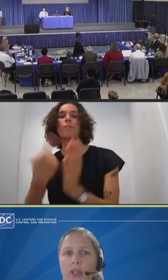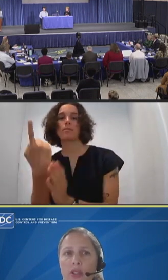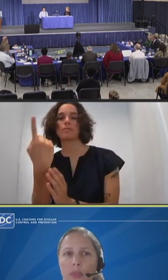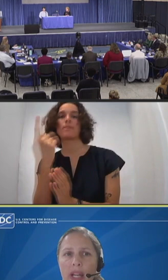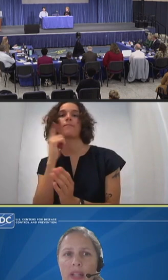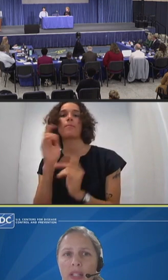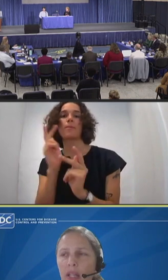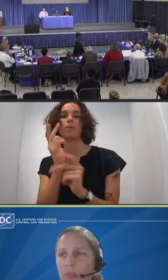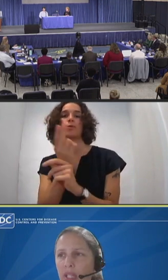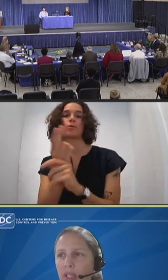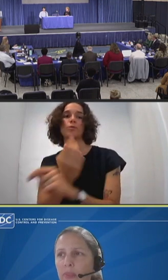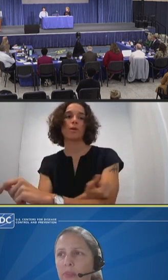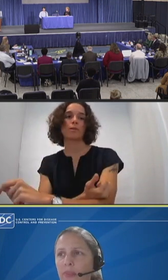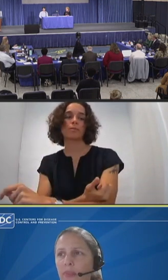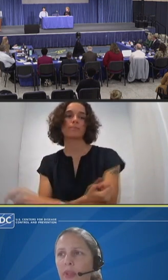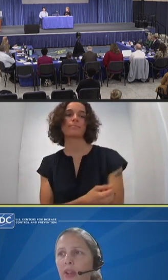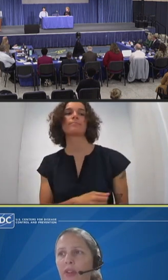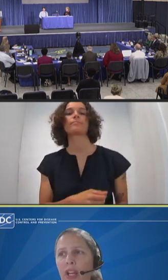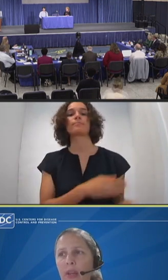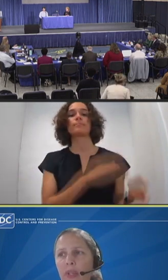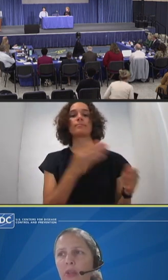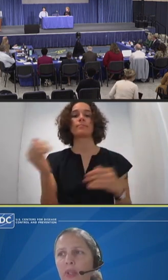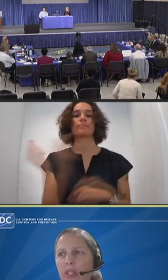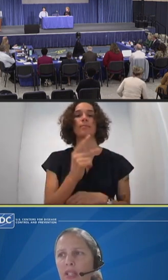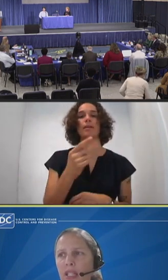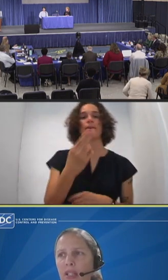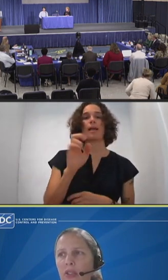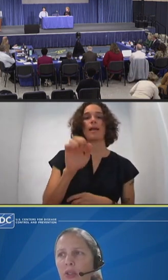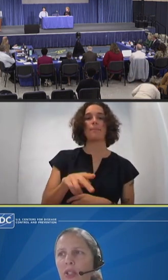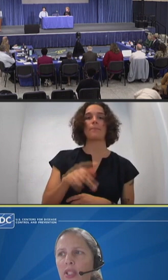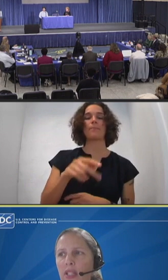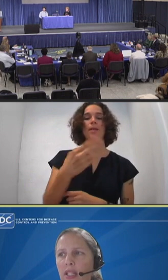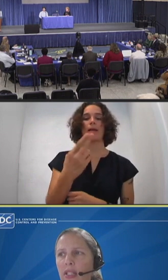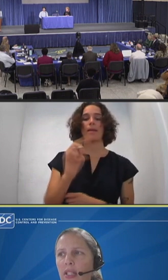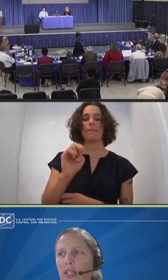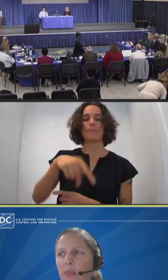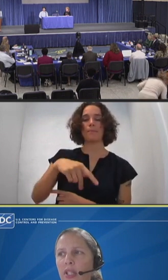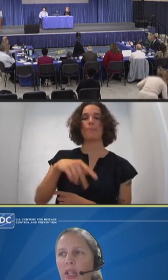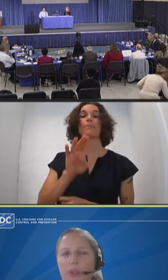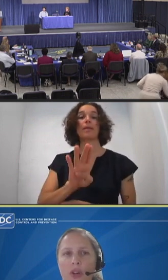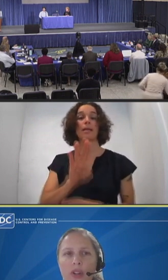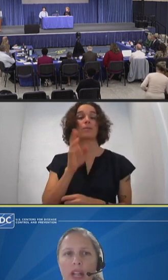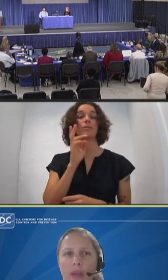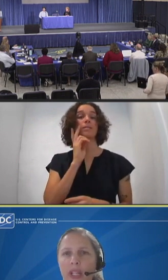So, back to hep B. For hep B, we see two distinct and sometimes overlapping